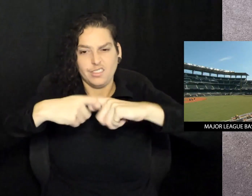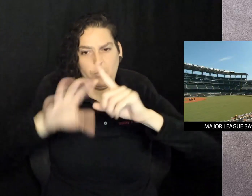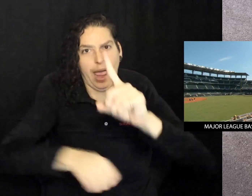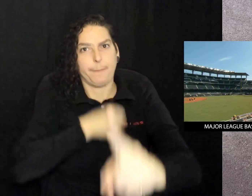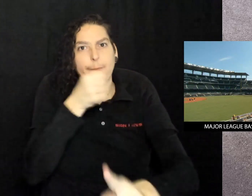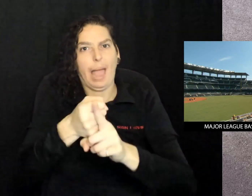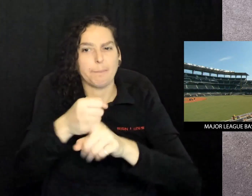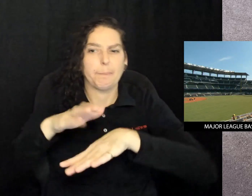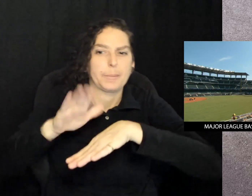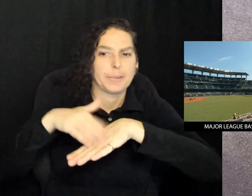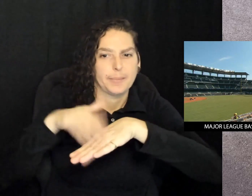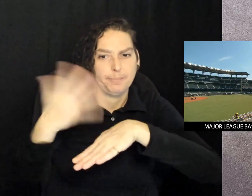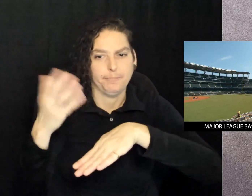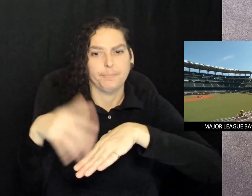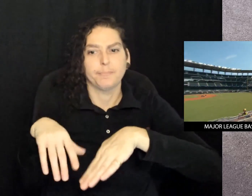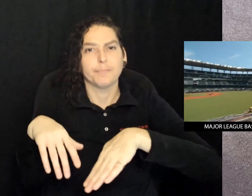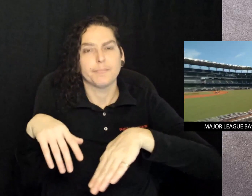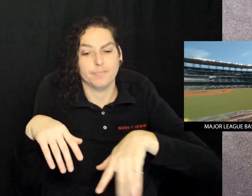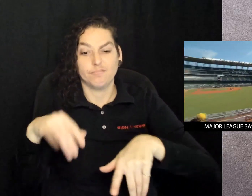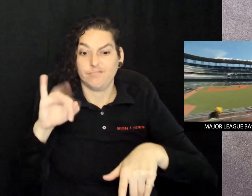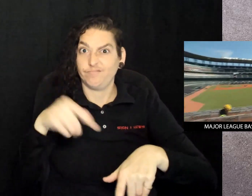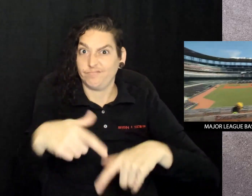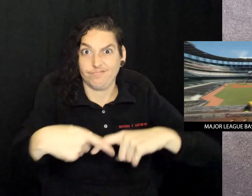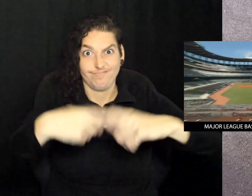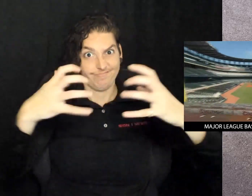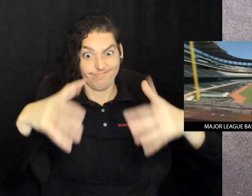it is still the off-season so the lockout impact is minimal